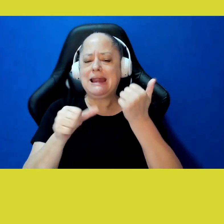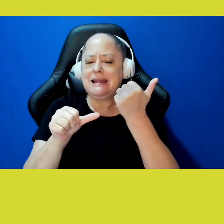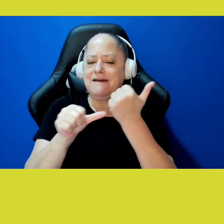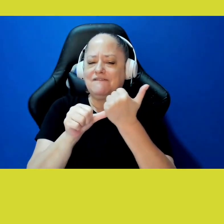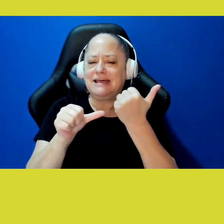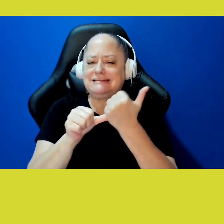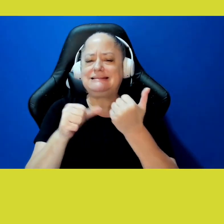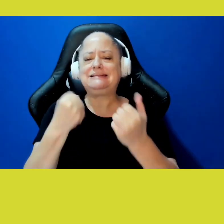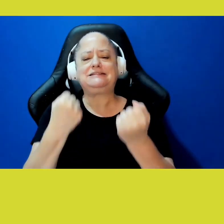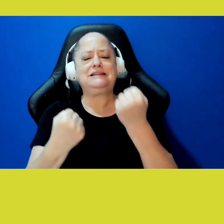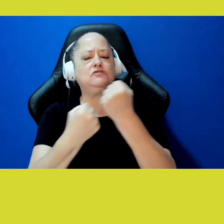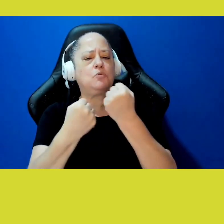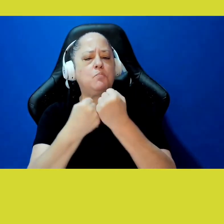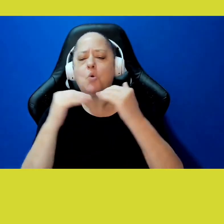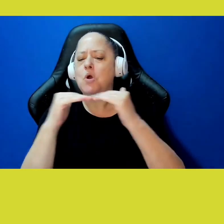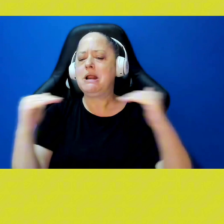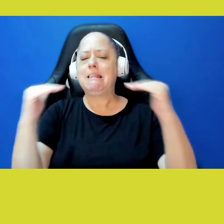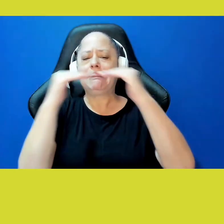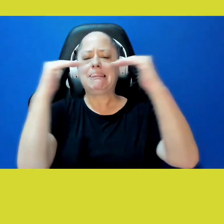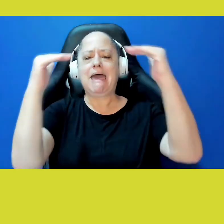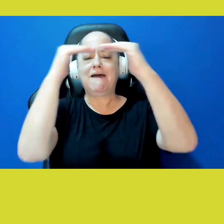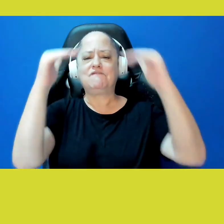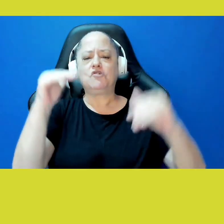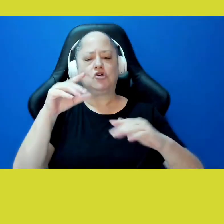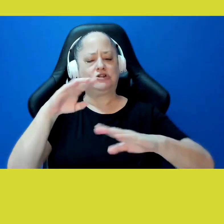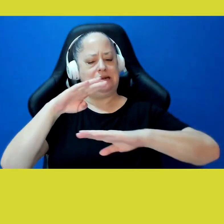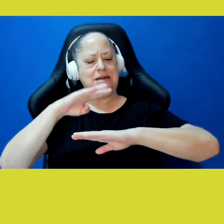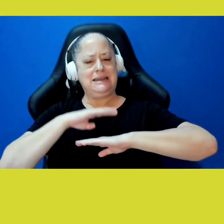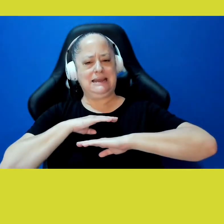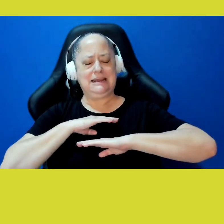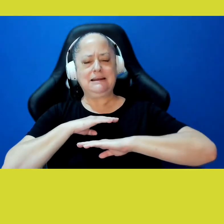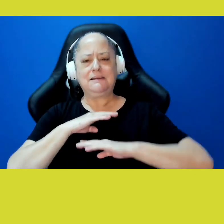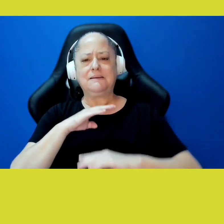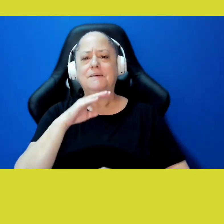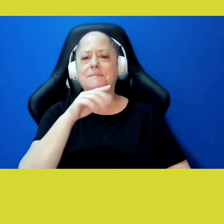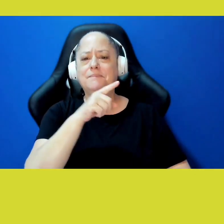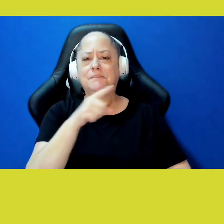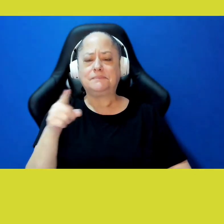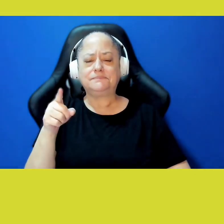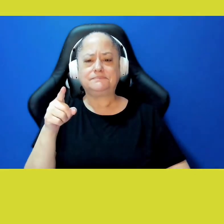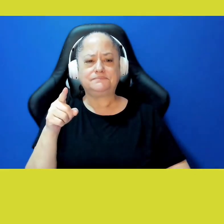level is needed. For everybody else the affordable care